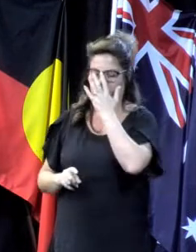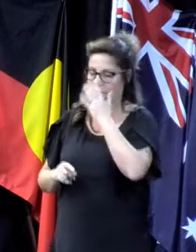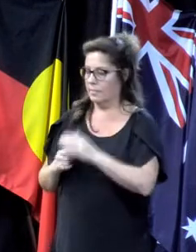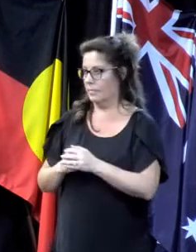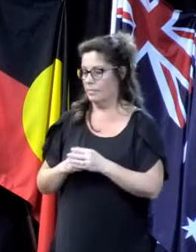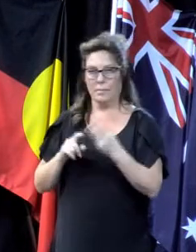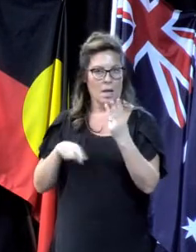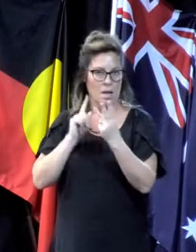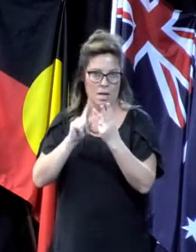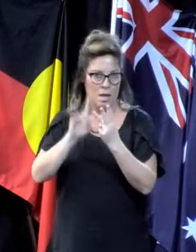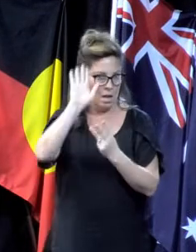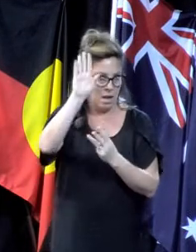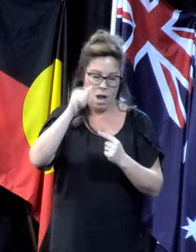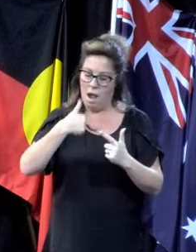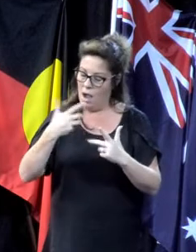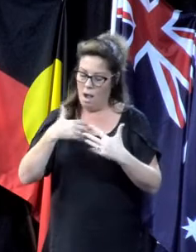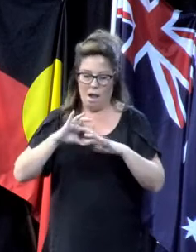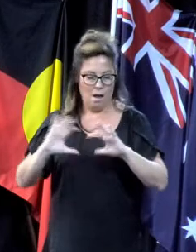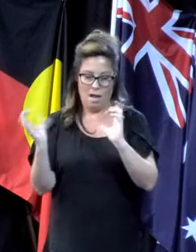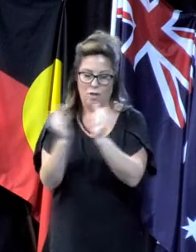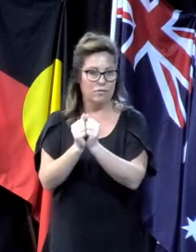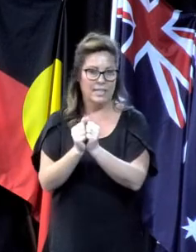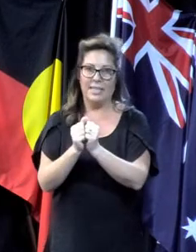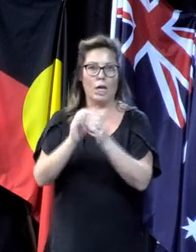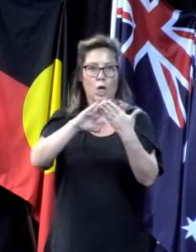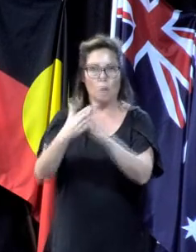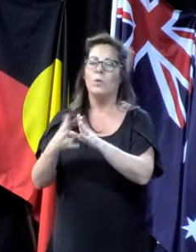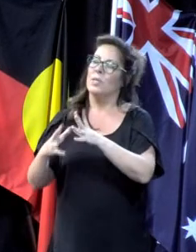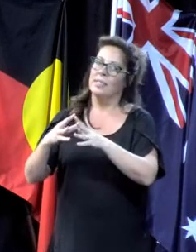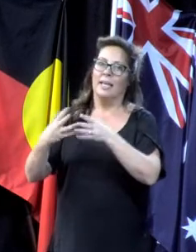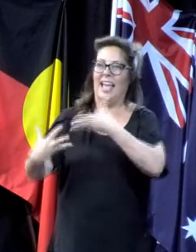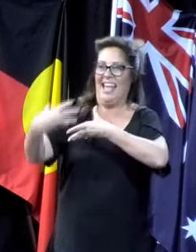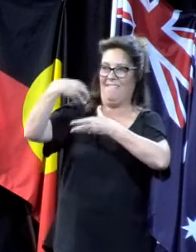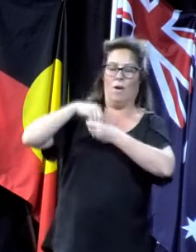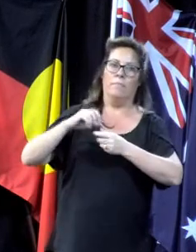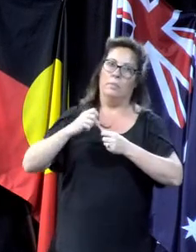It is difficult sometimes as well, and that’s why for our school with a large